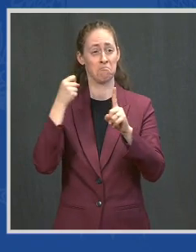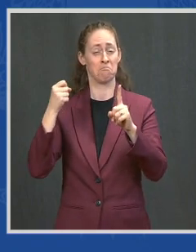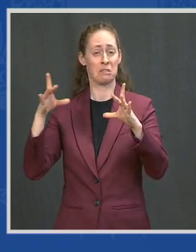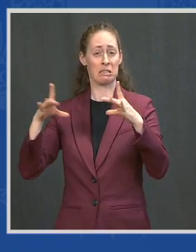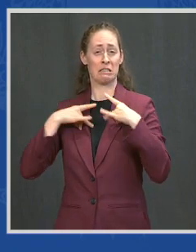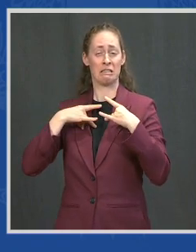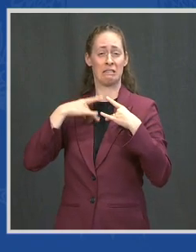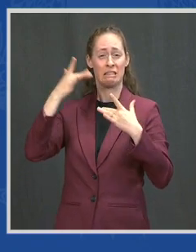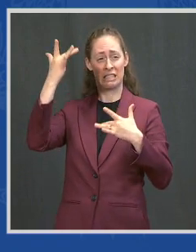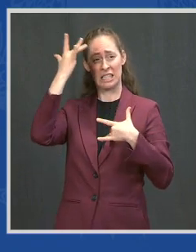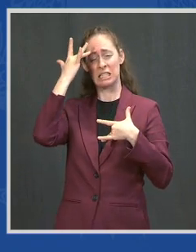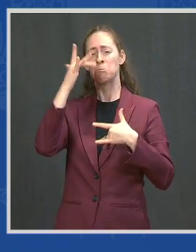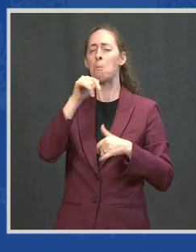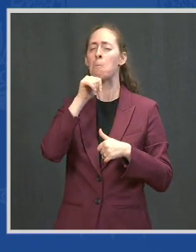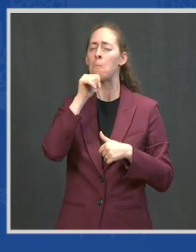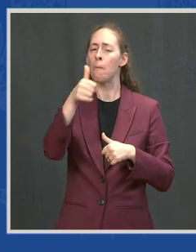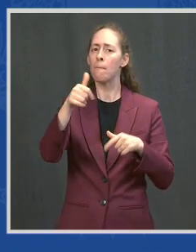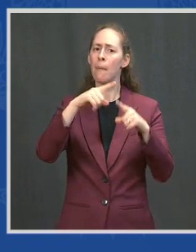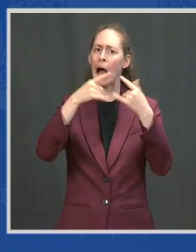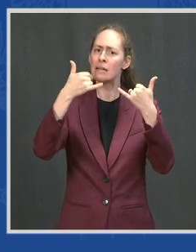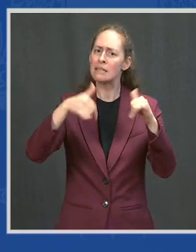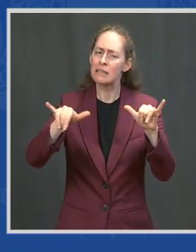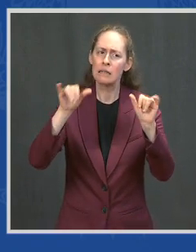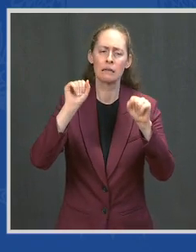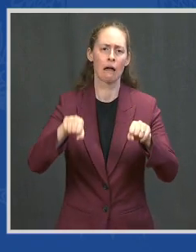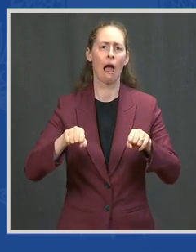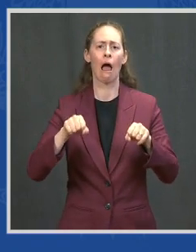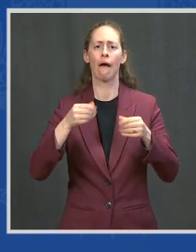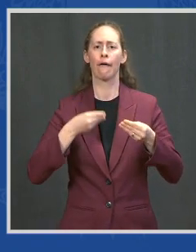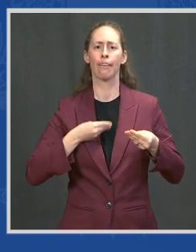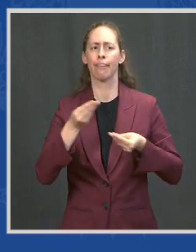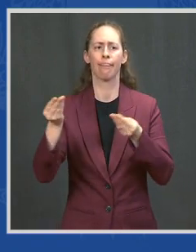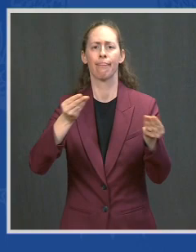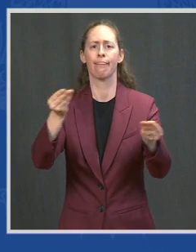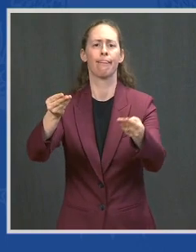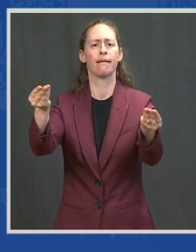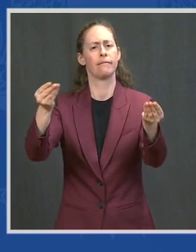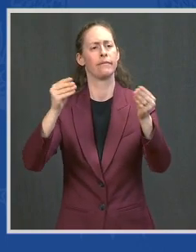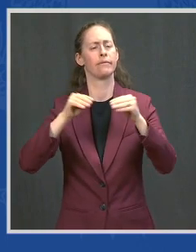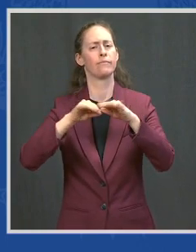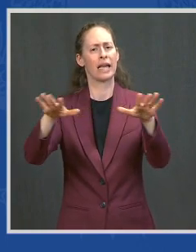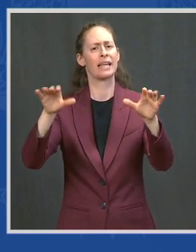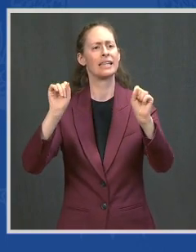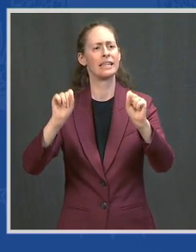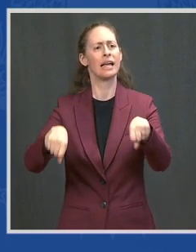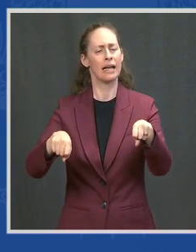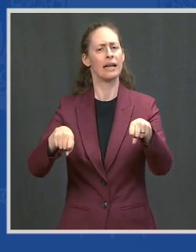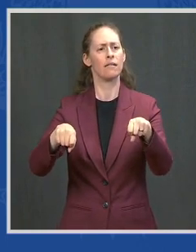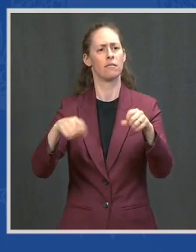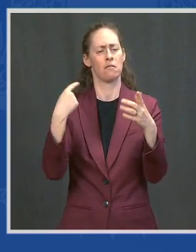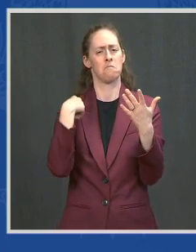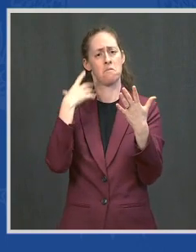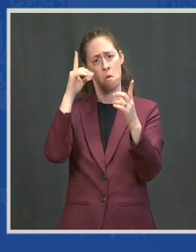So my hope is that if the vaccine is authorized, parents will take advantage of it and get their kids vaccinated.